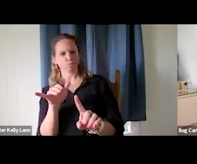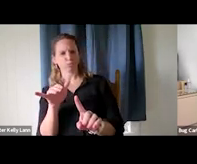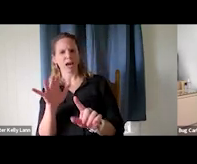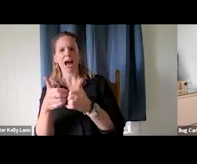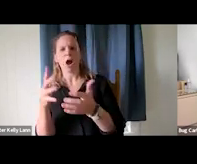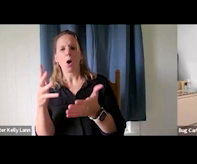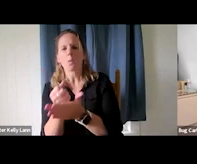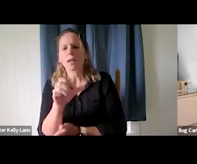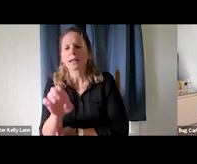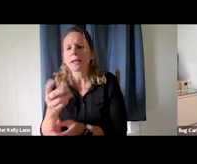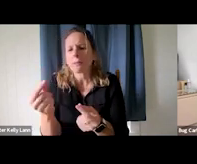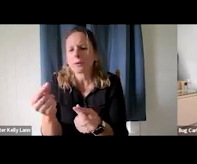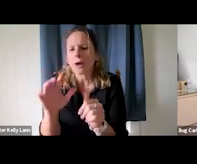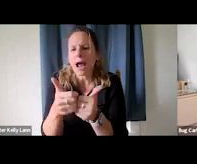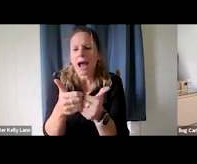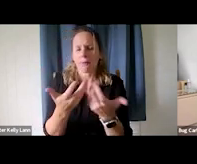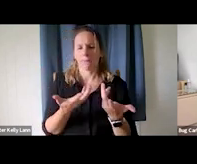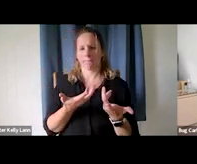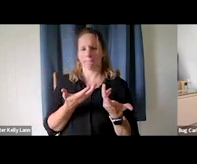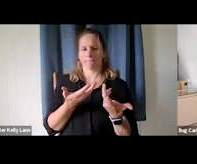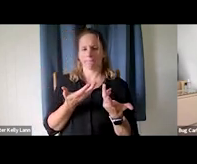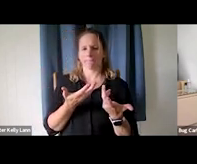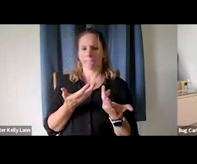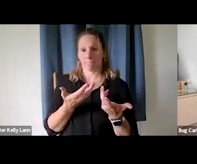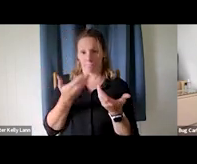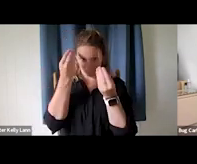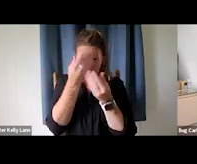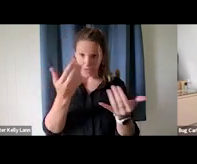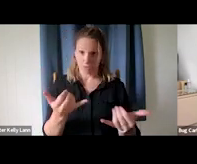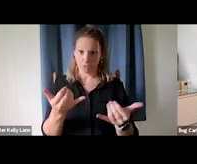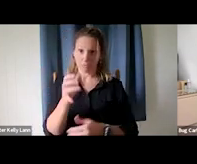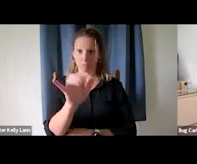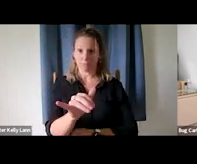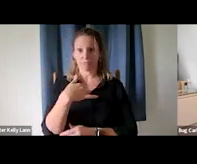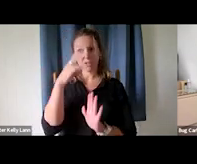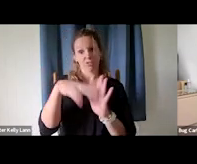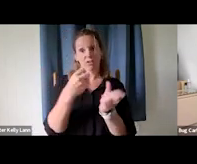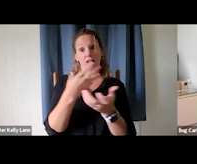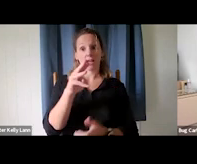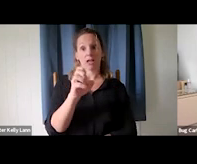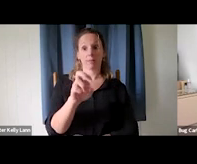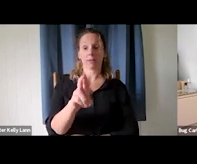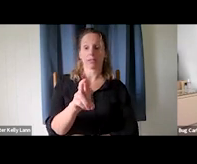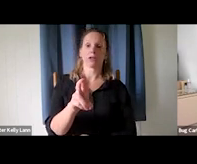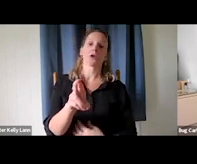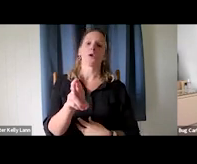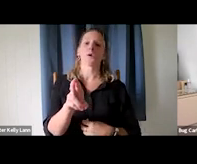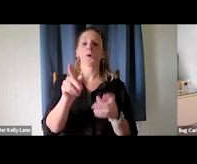and how to win a case. And I'll let you know now that I've read a lot of MSRs and I've edited a lot of MSRs,